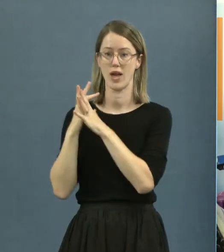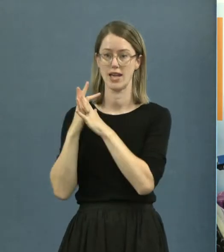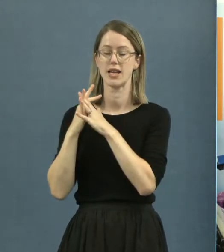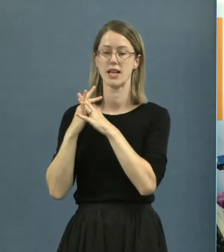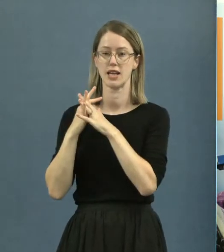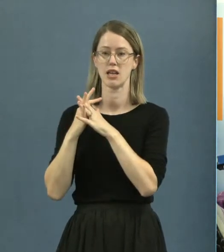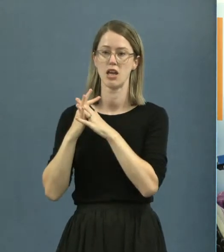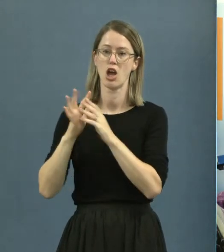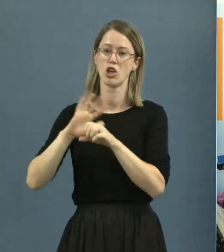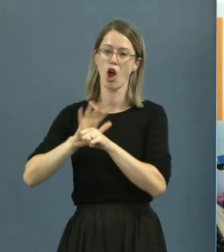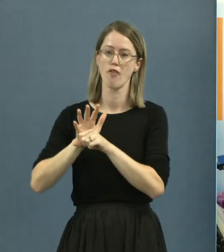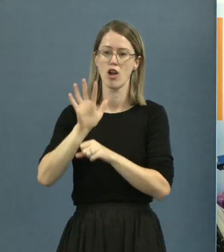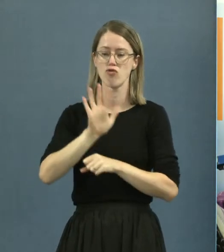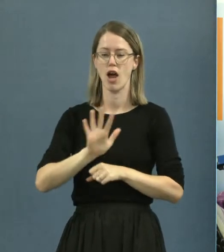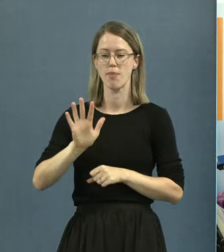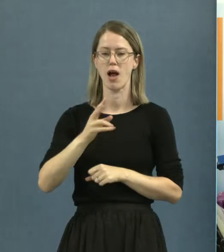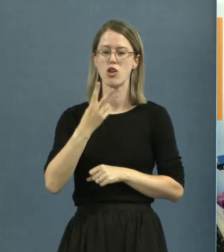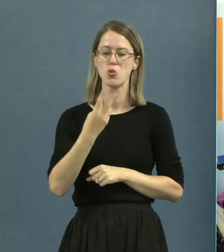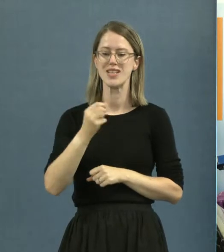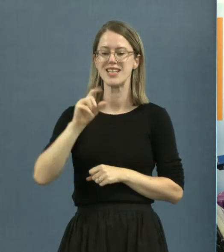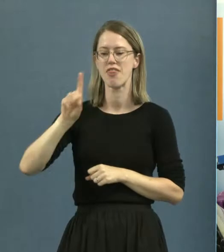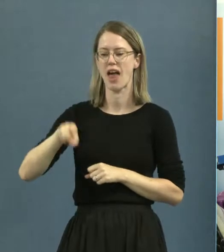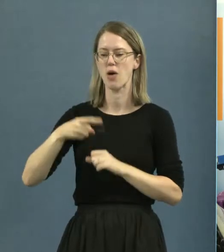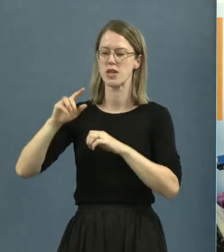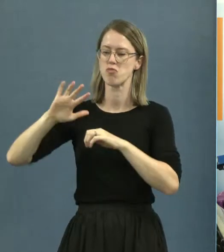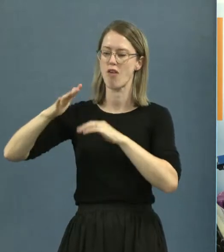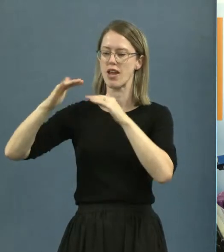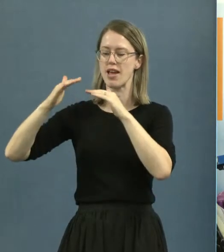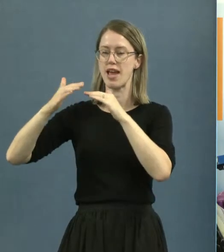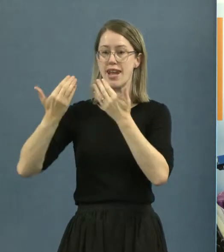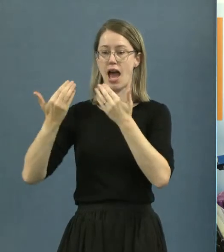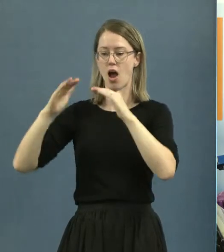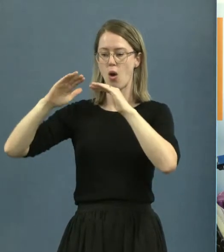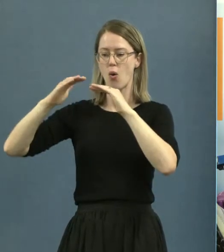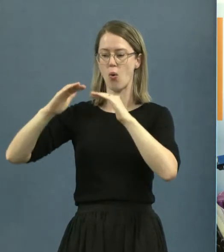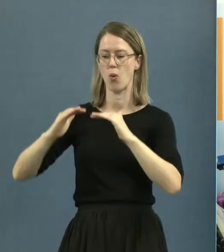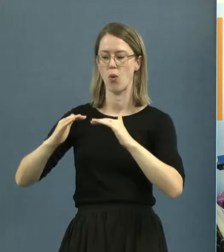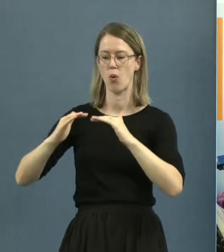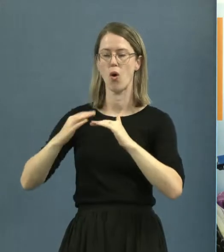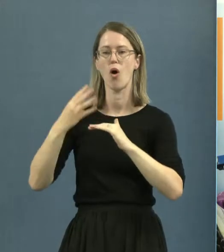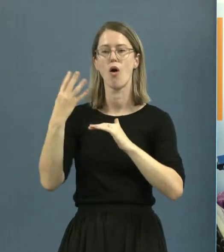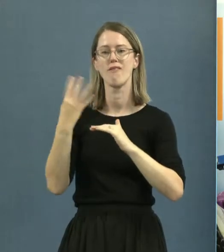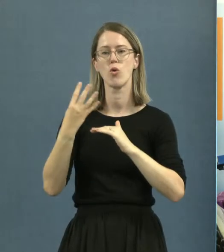numbers were reported at over